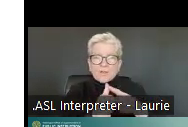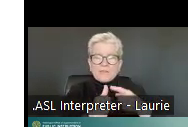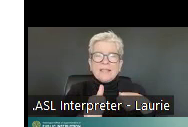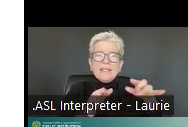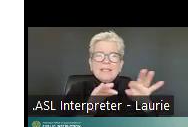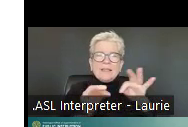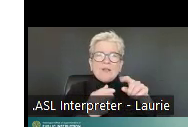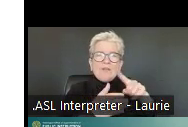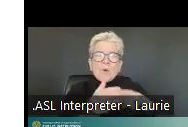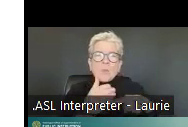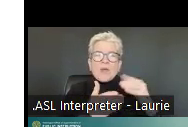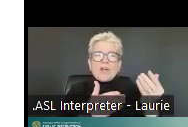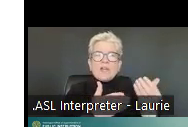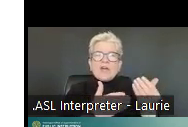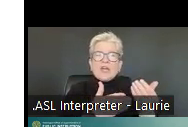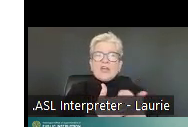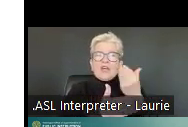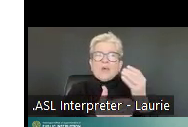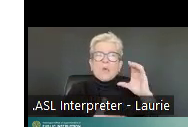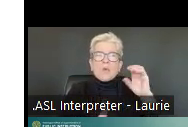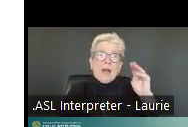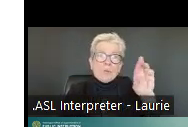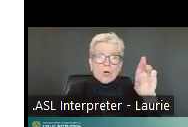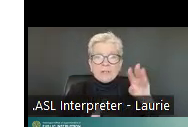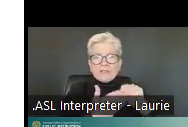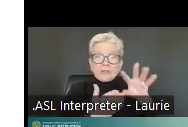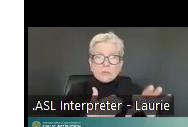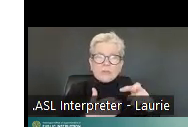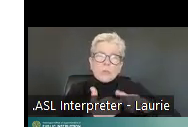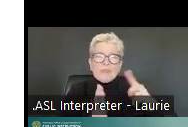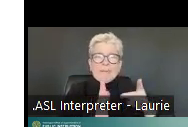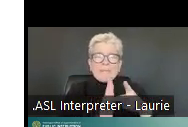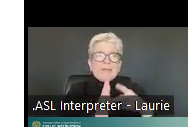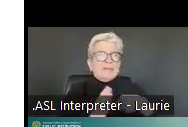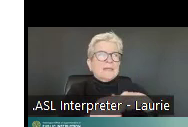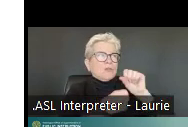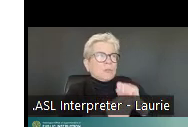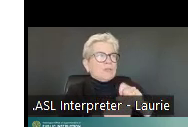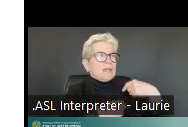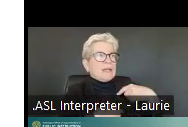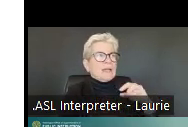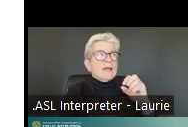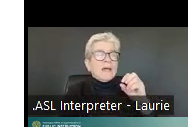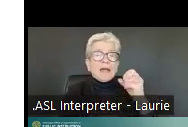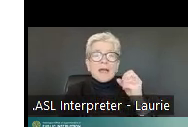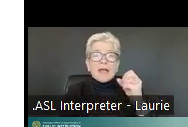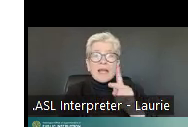a newcomer student is; and traditionally this is a K12 students who are born outside of the